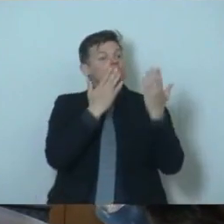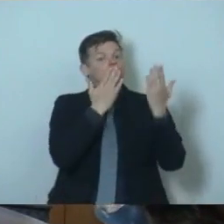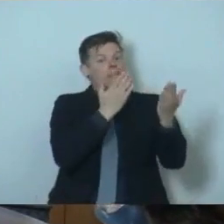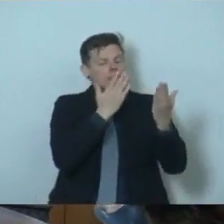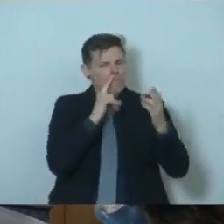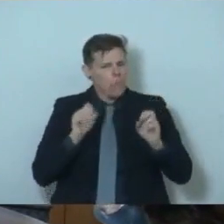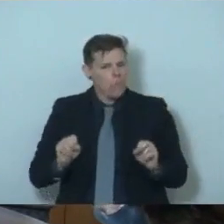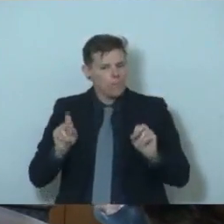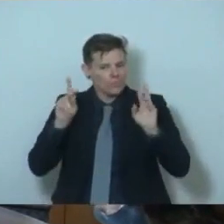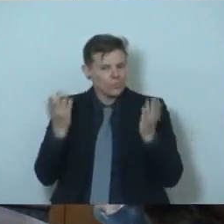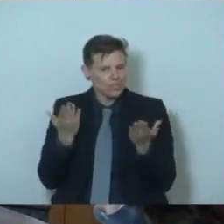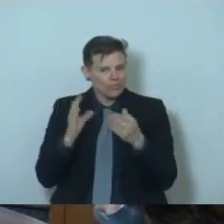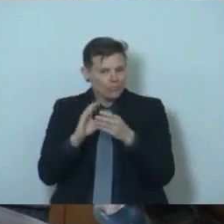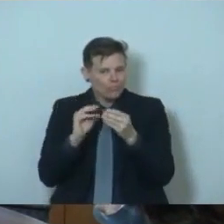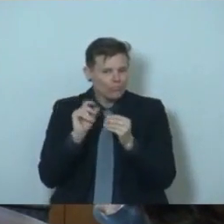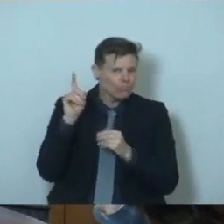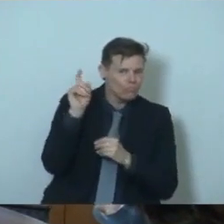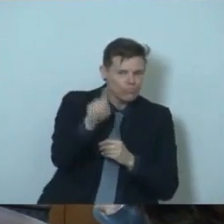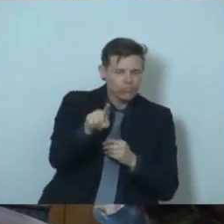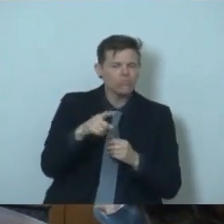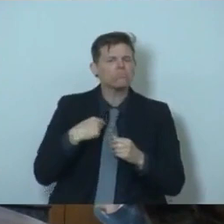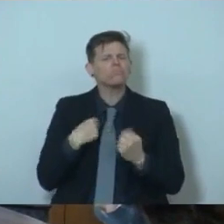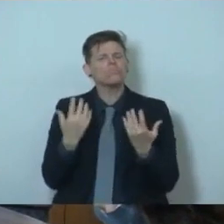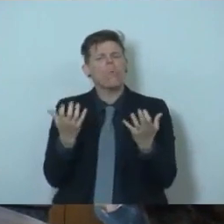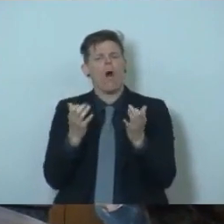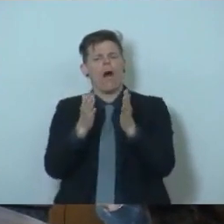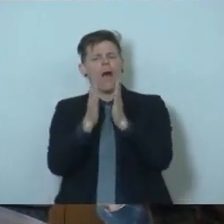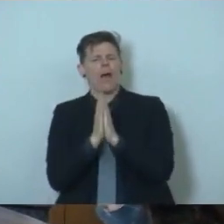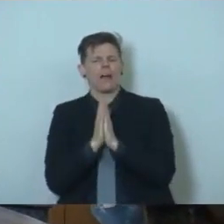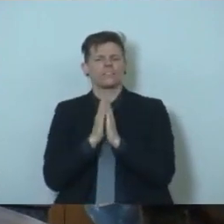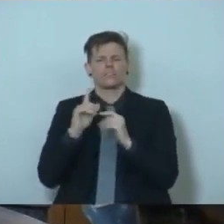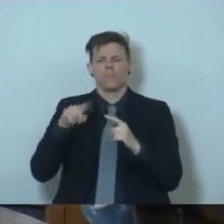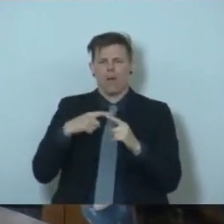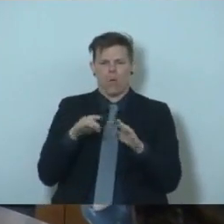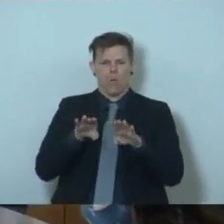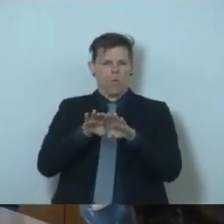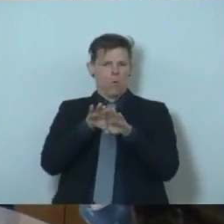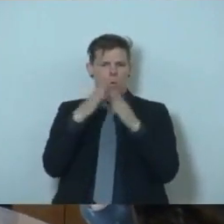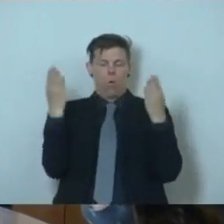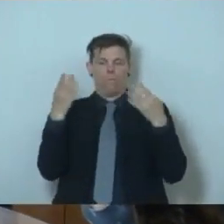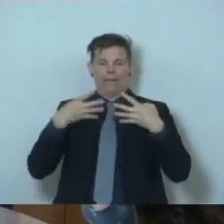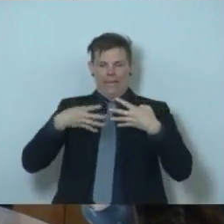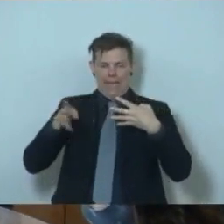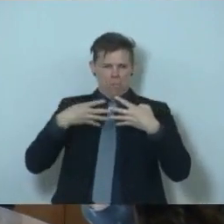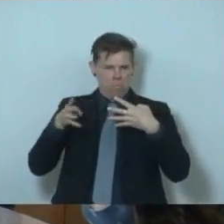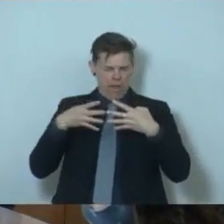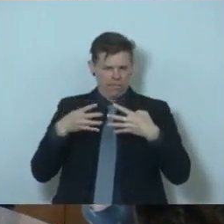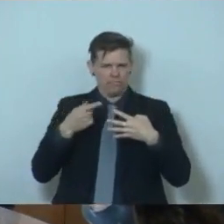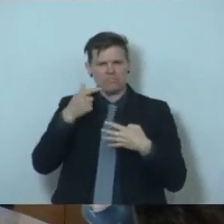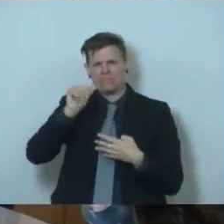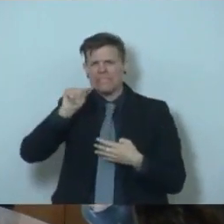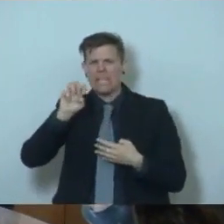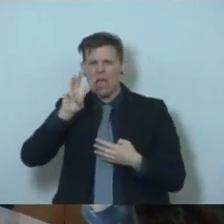REPORT THANK YOU VERY MUCH FOR THE OPPORTUNITY. 00 ABOUT THE REOPENING SO TO SPEAK.